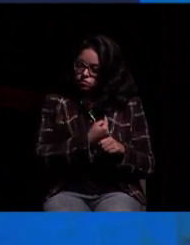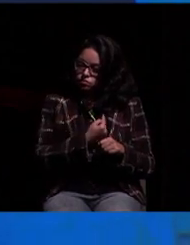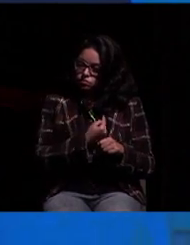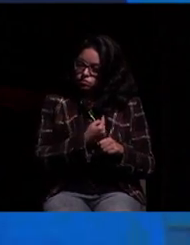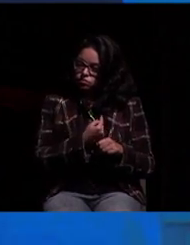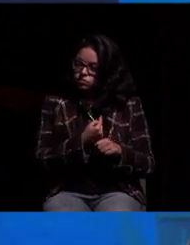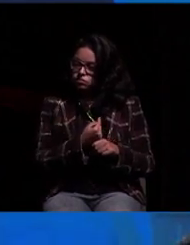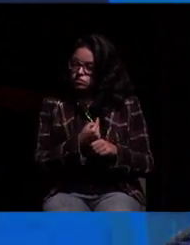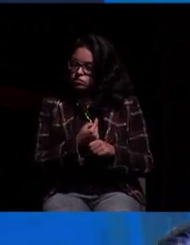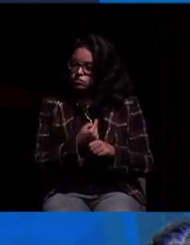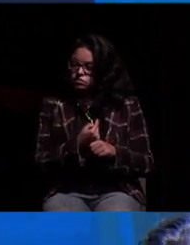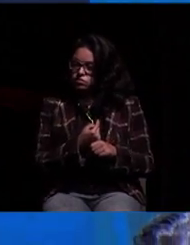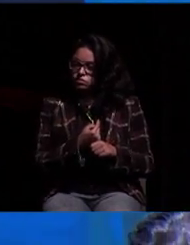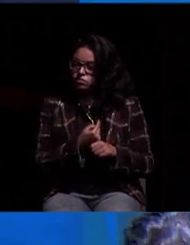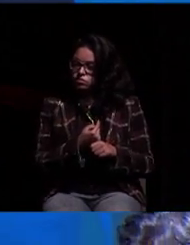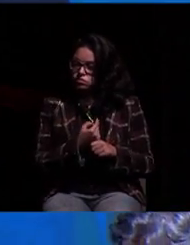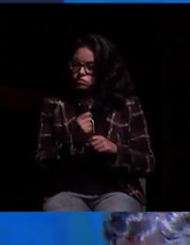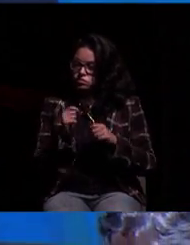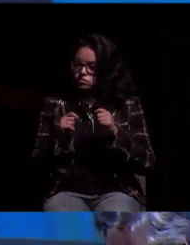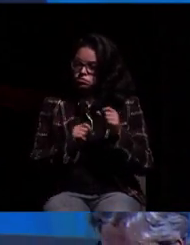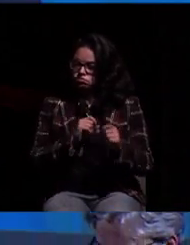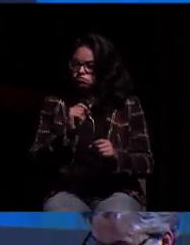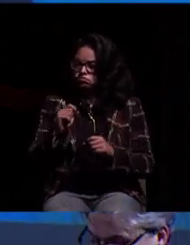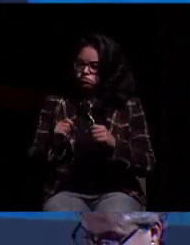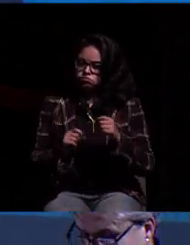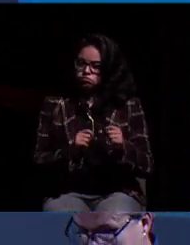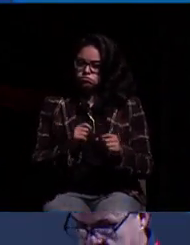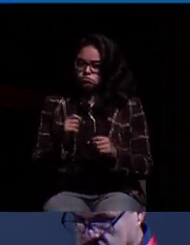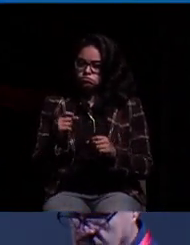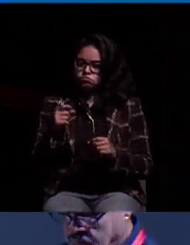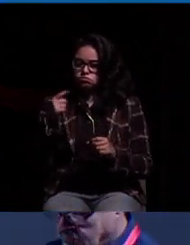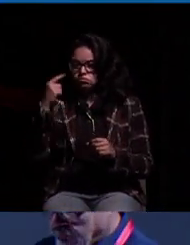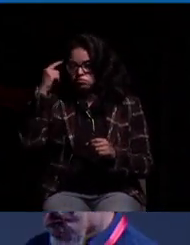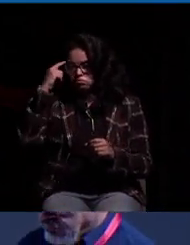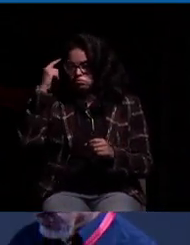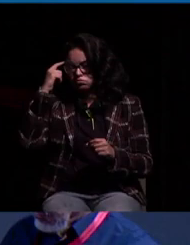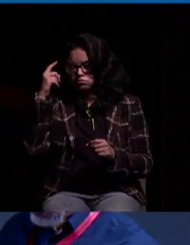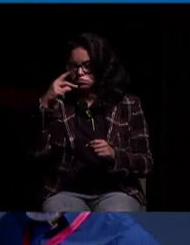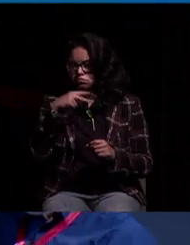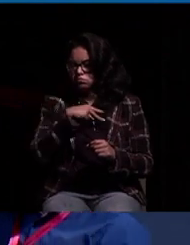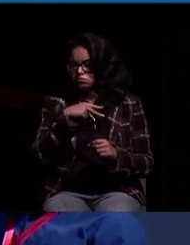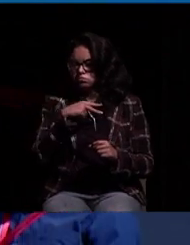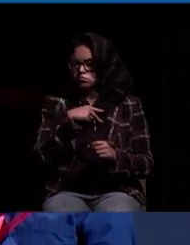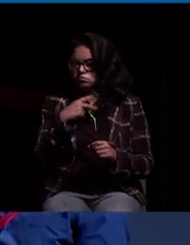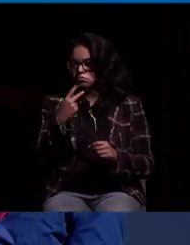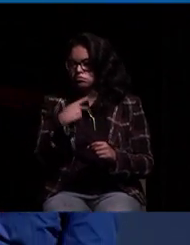it is the touchstone